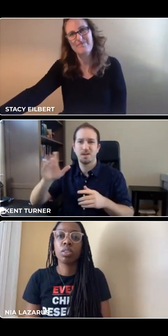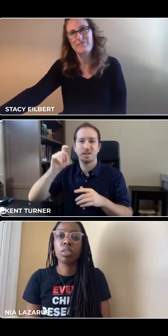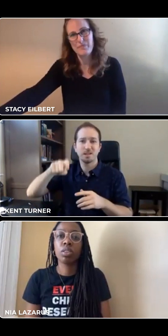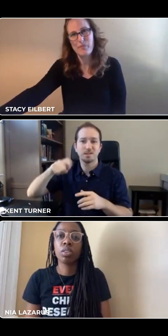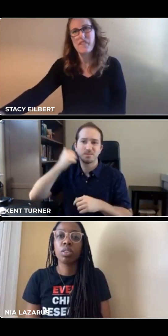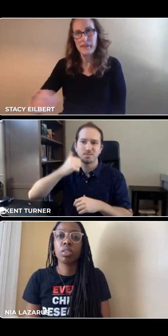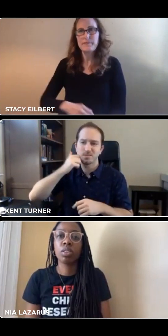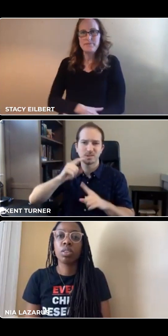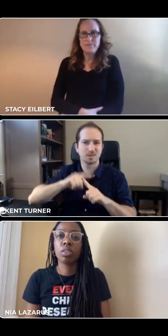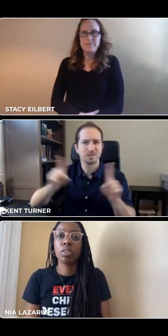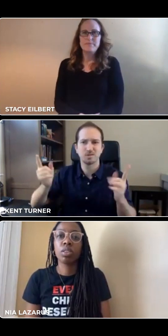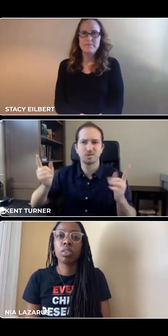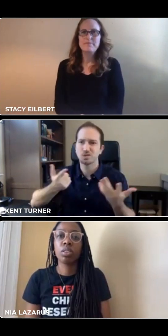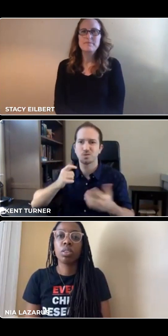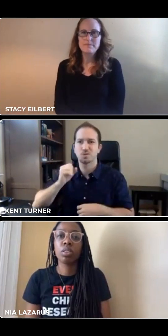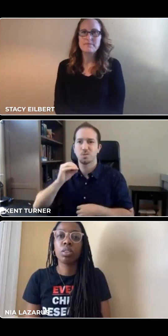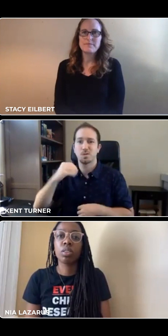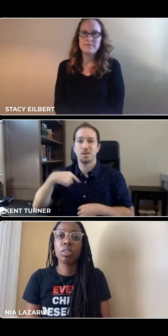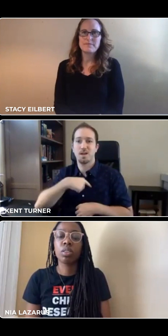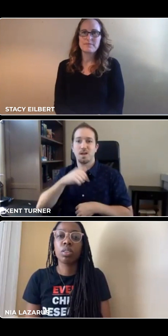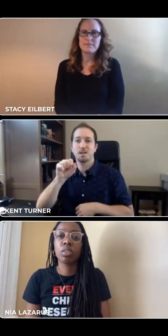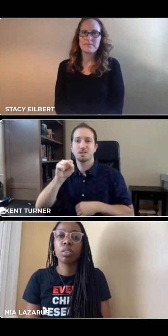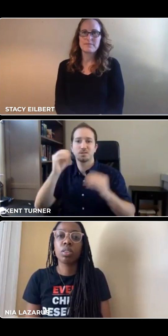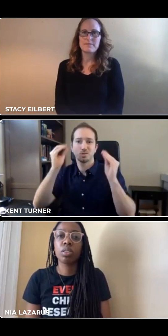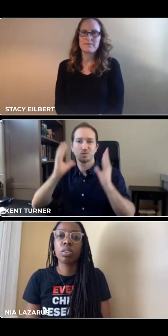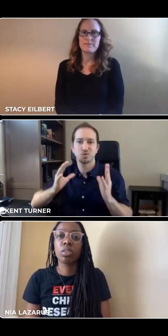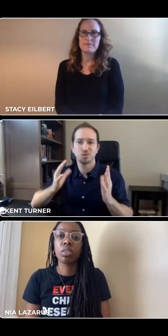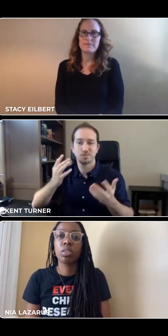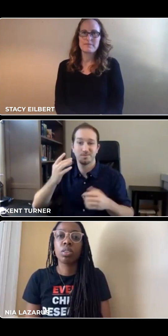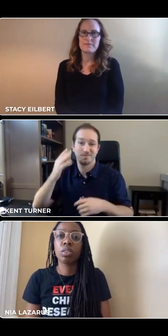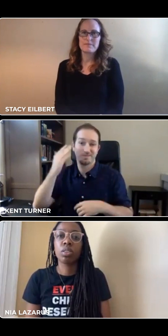we can't expect them to take their grades seriously [Laugh] and be the forefront on